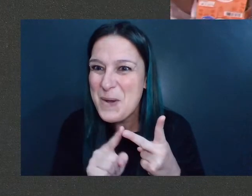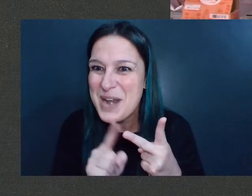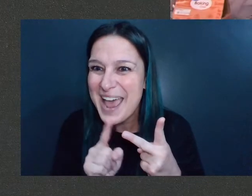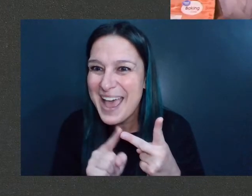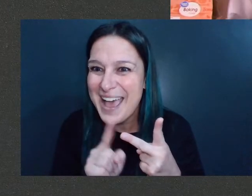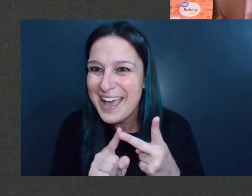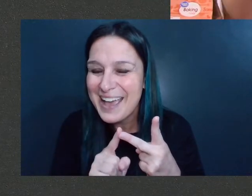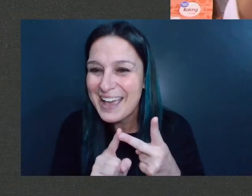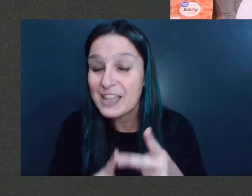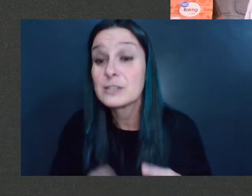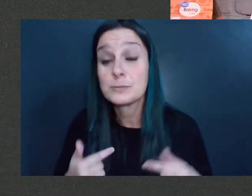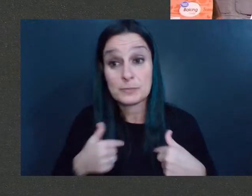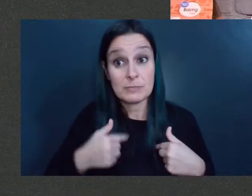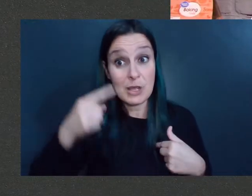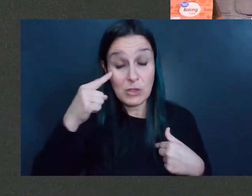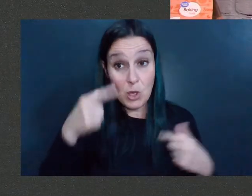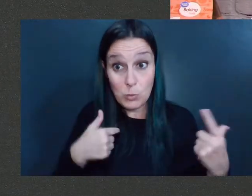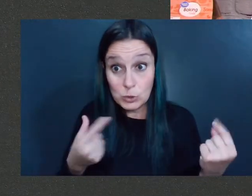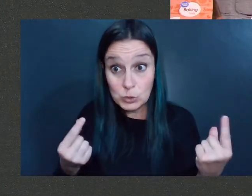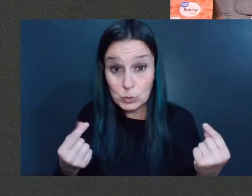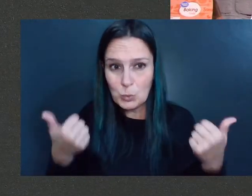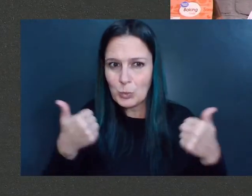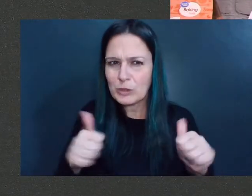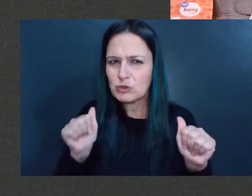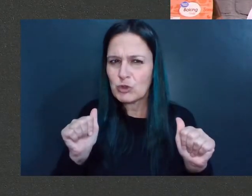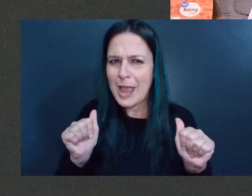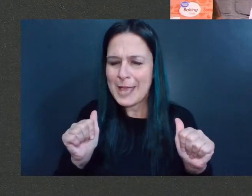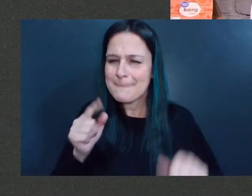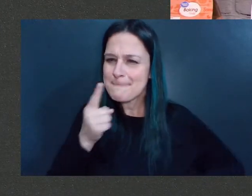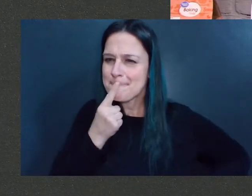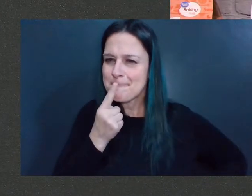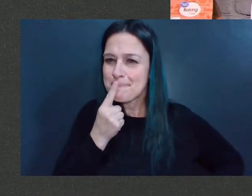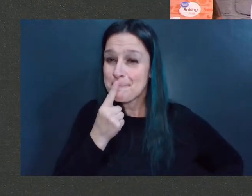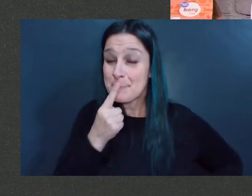So I thought we would try to blow up mouse's balloon